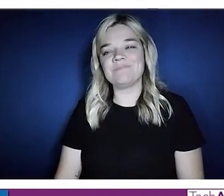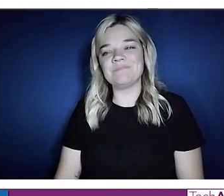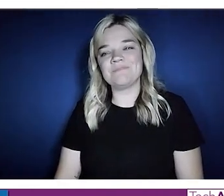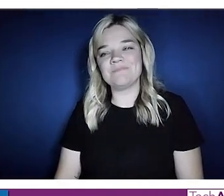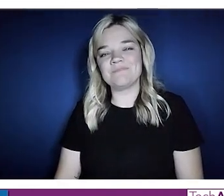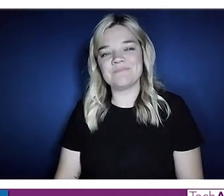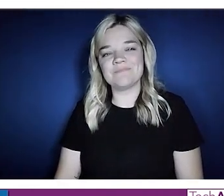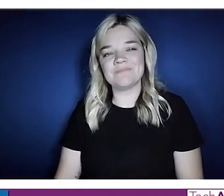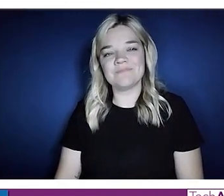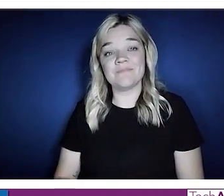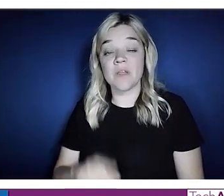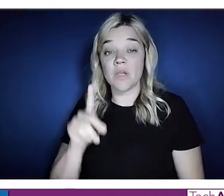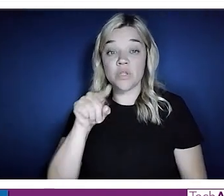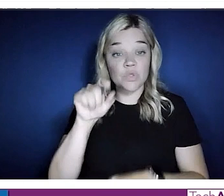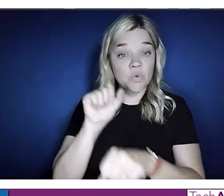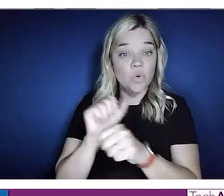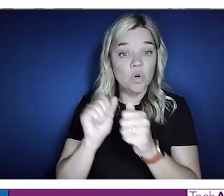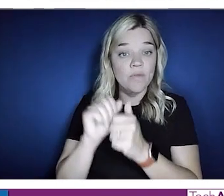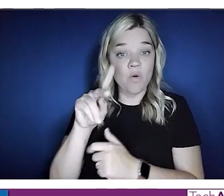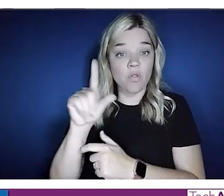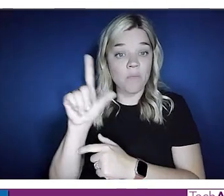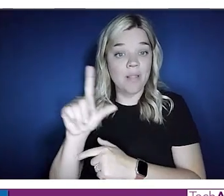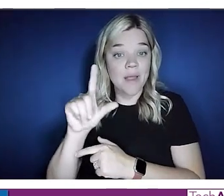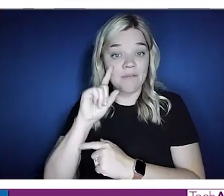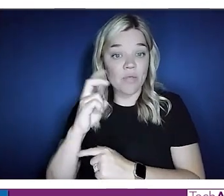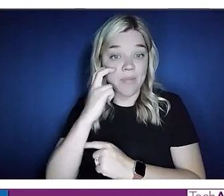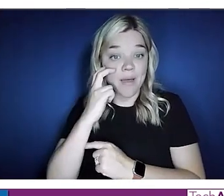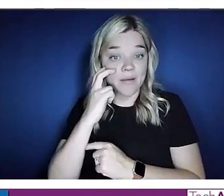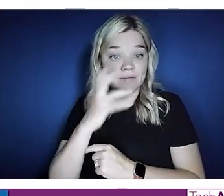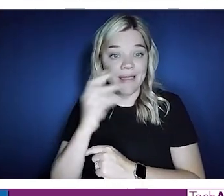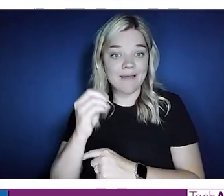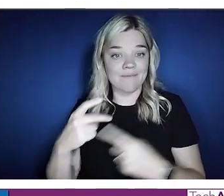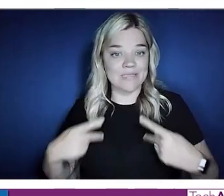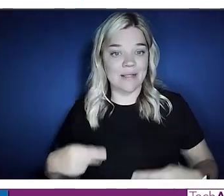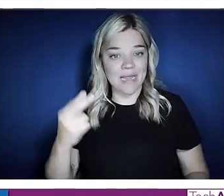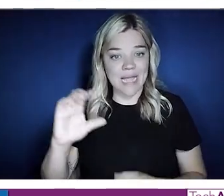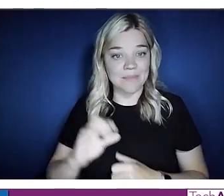Do you work with the Oklahoma Library for the Blind and physically handicapped? I don't anymore.